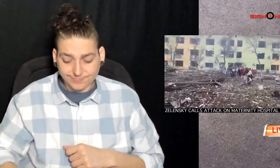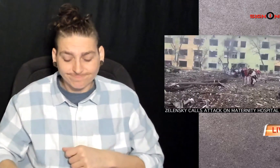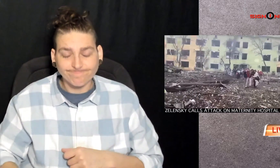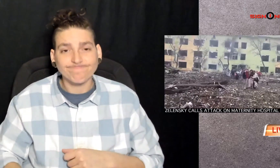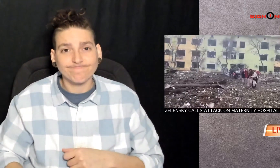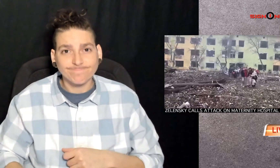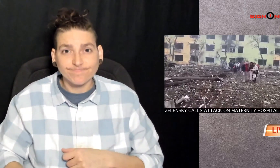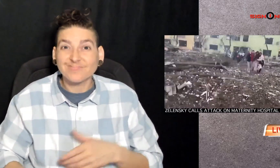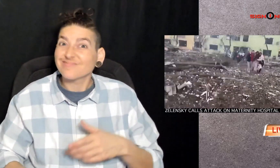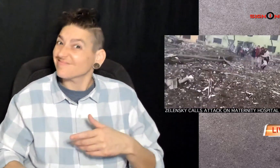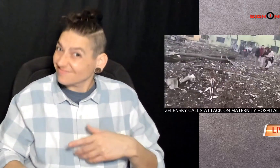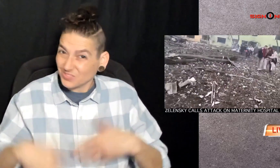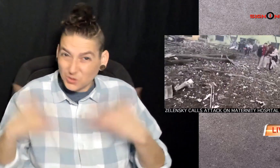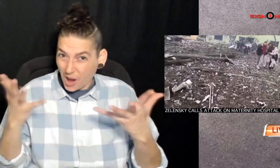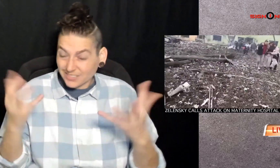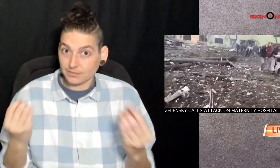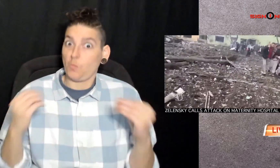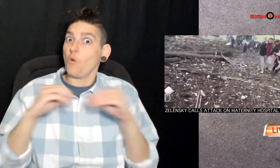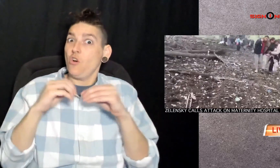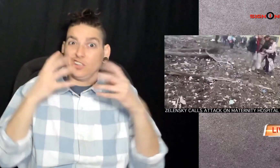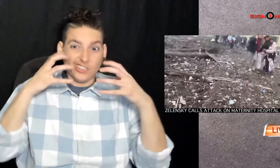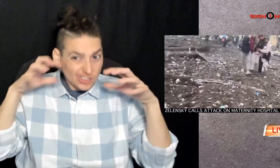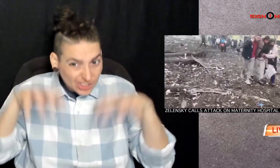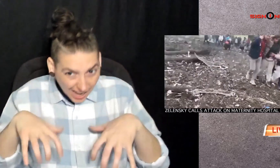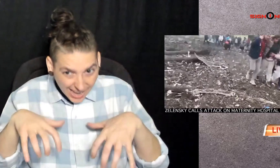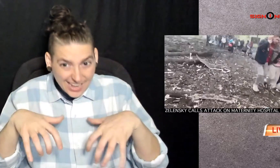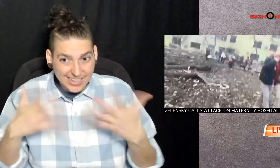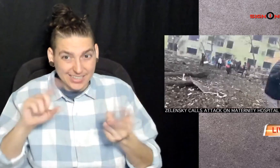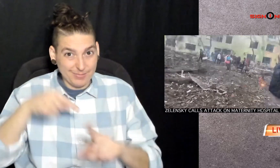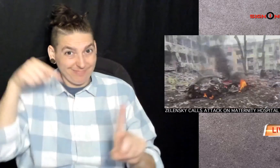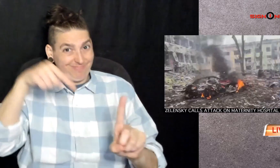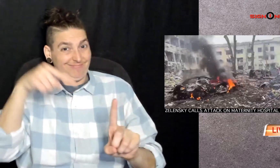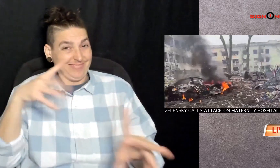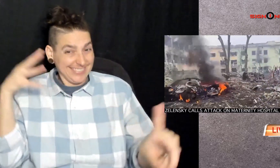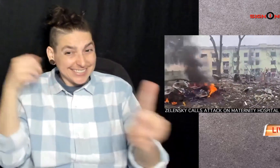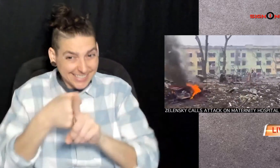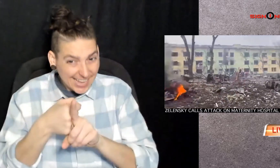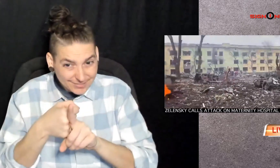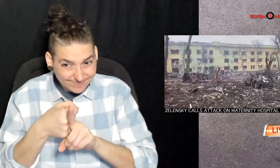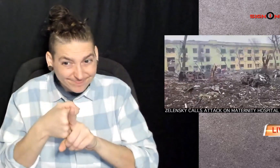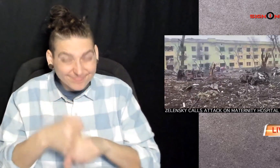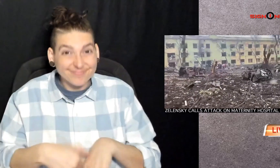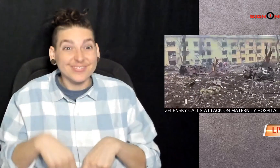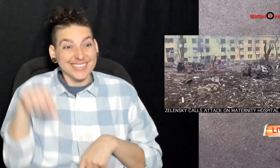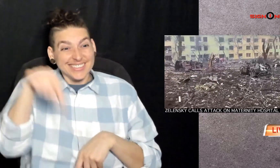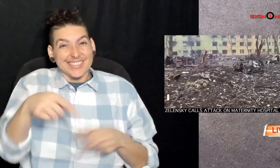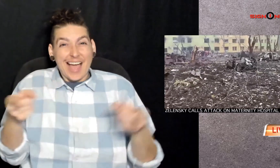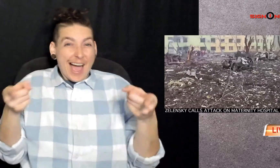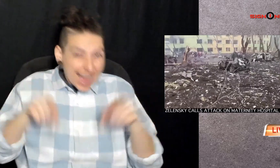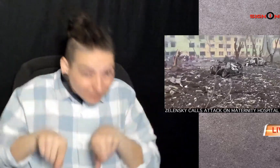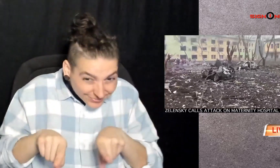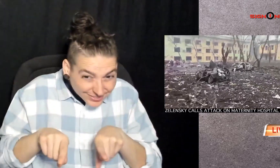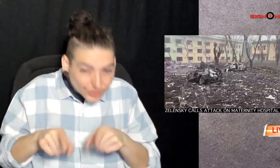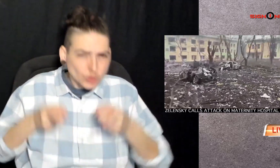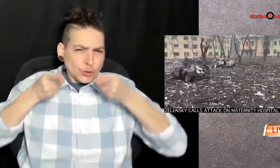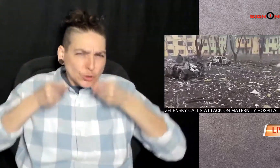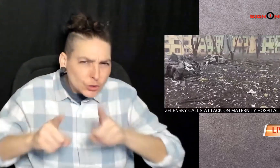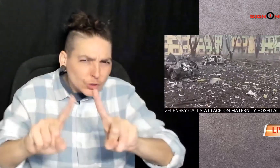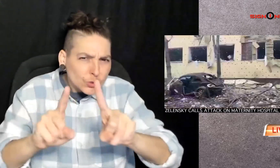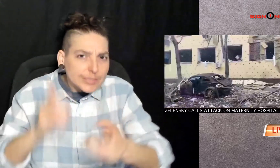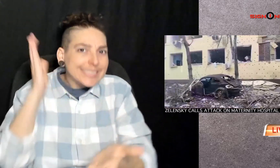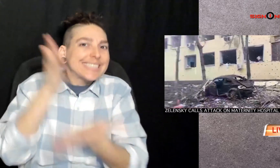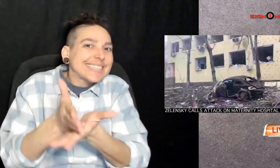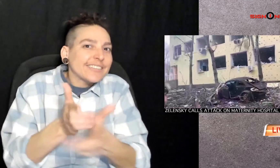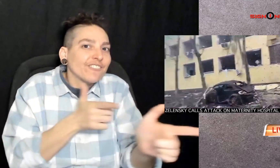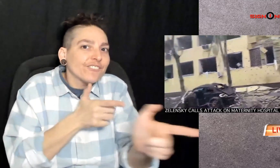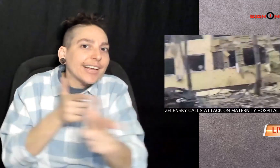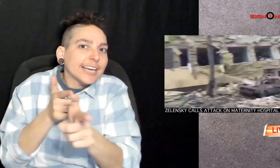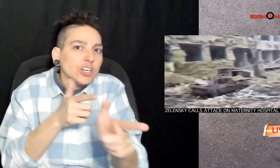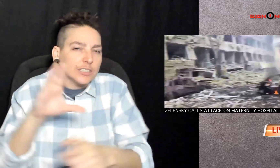over the country what's perhaps most shocking about the attack